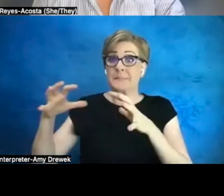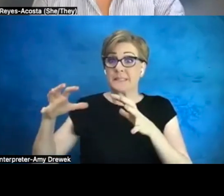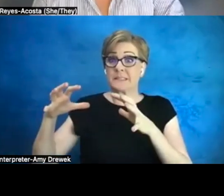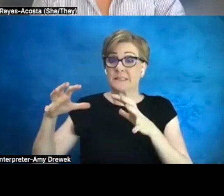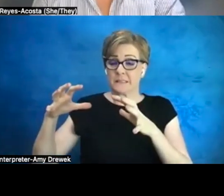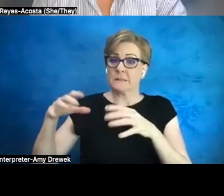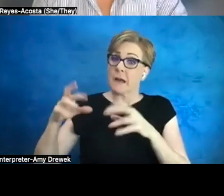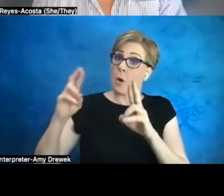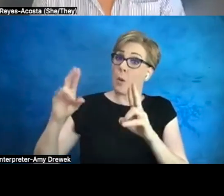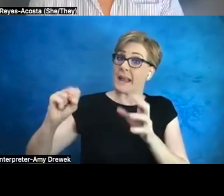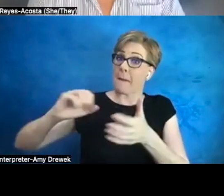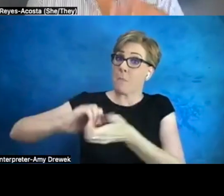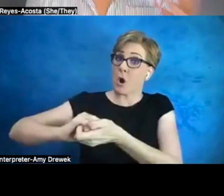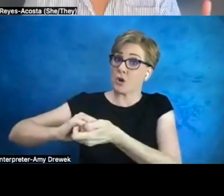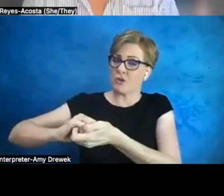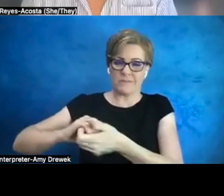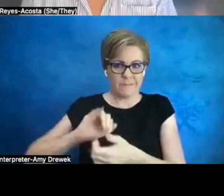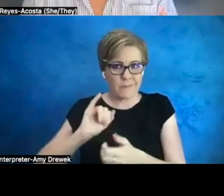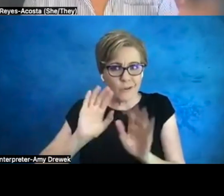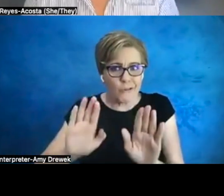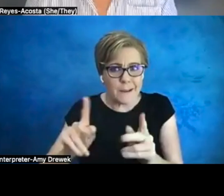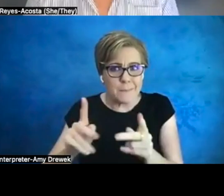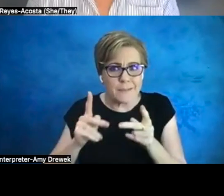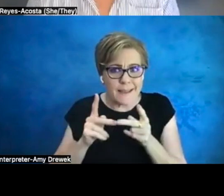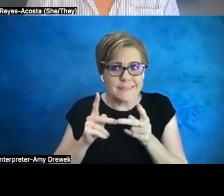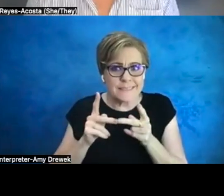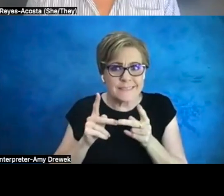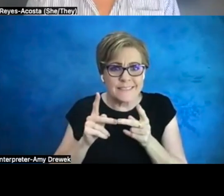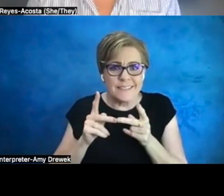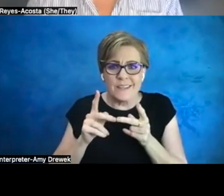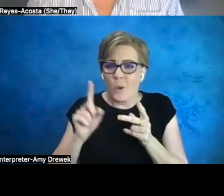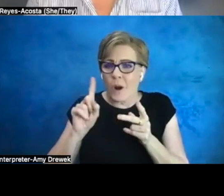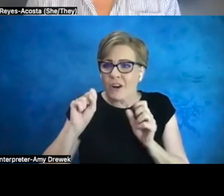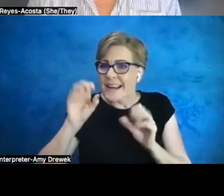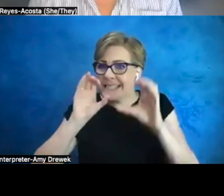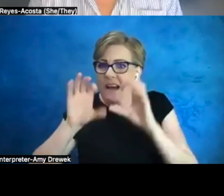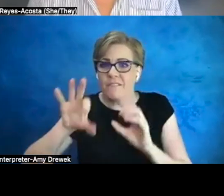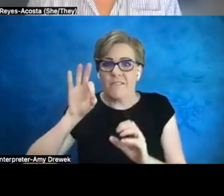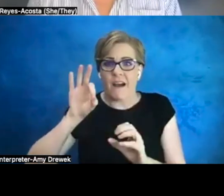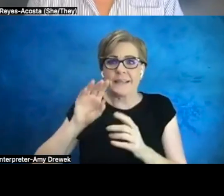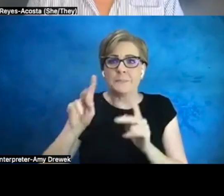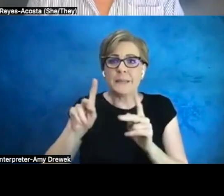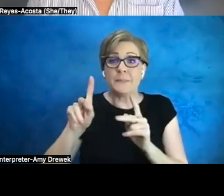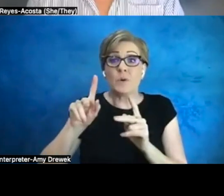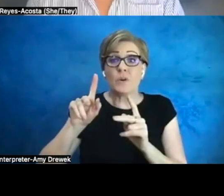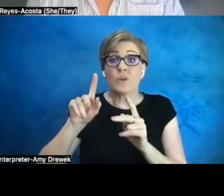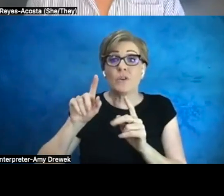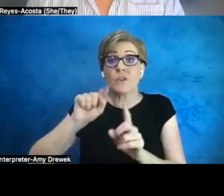place to think of, Kate, for finding mentees. So I appreciate it.